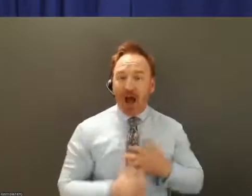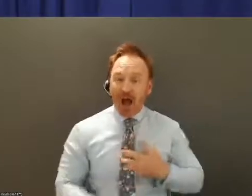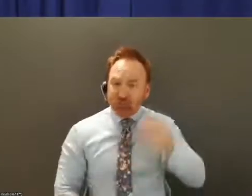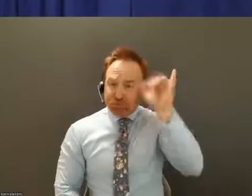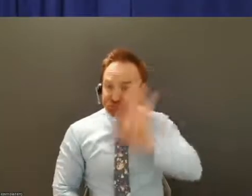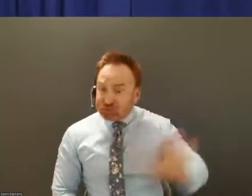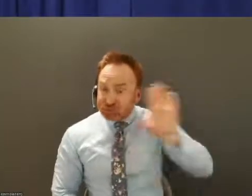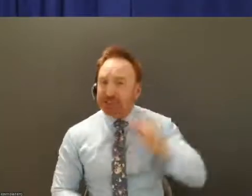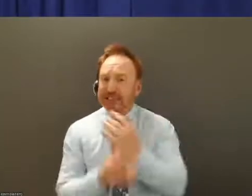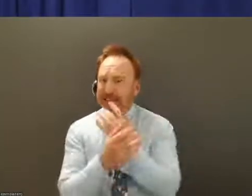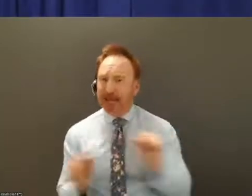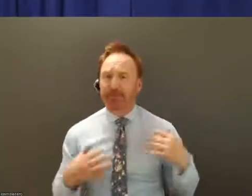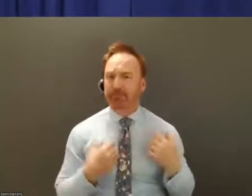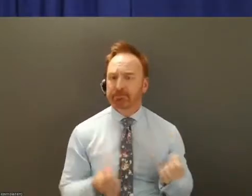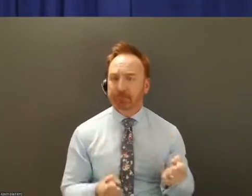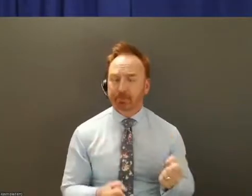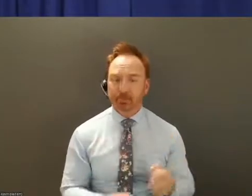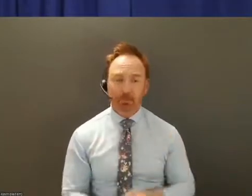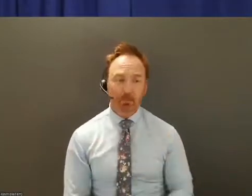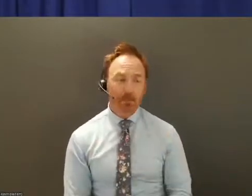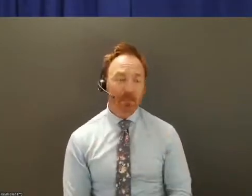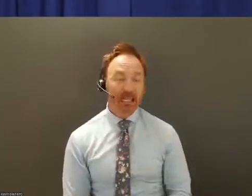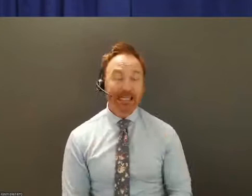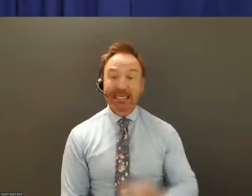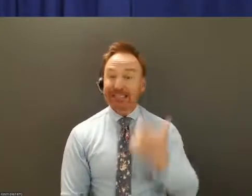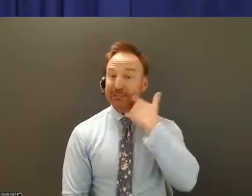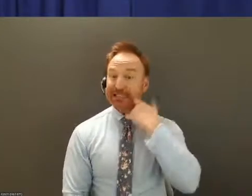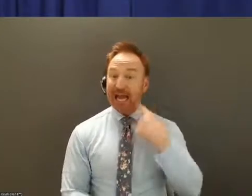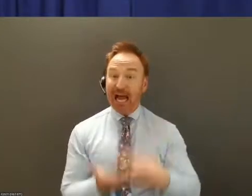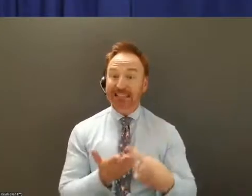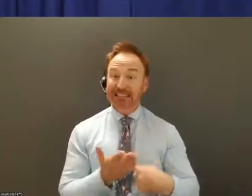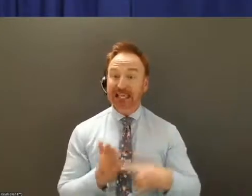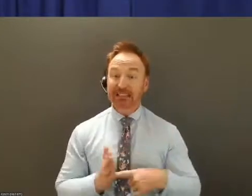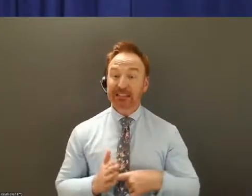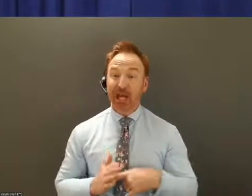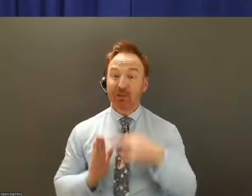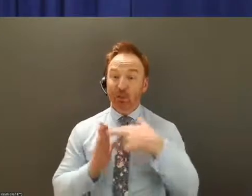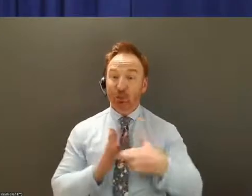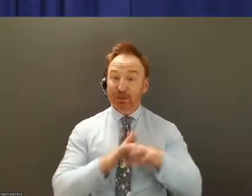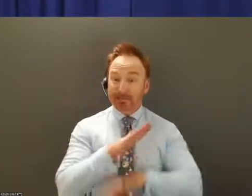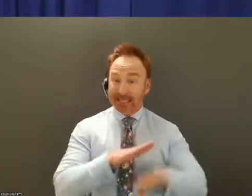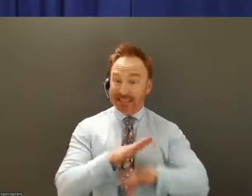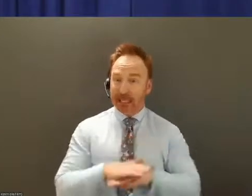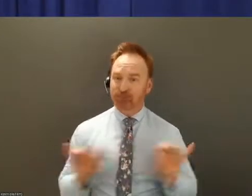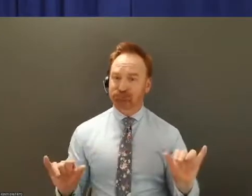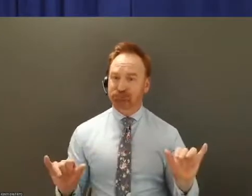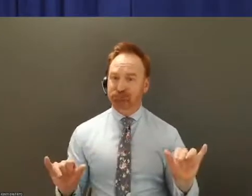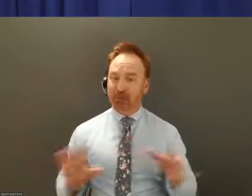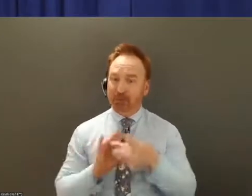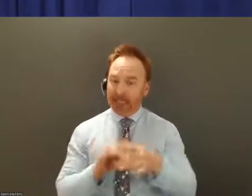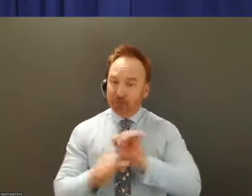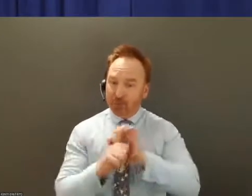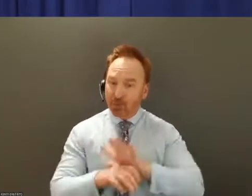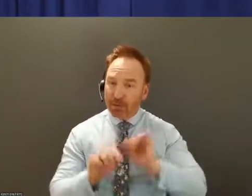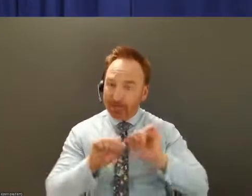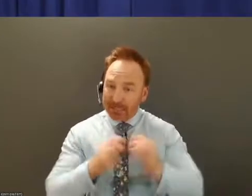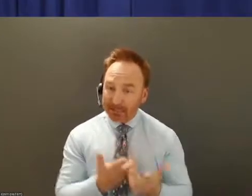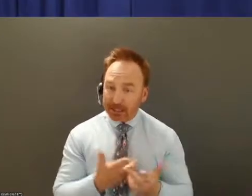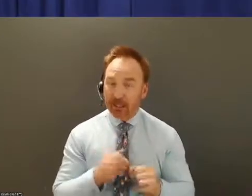seen how often those not vaccinated. Unvaccinated individuals are at